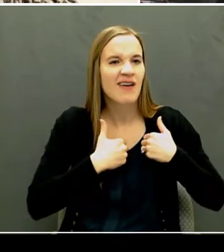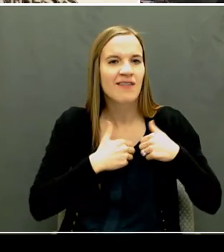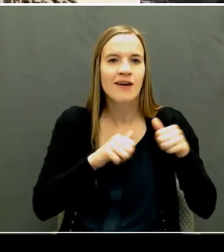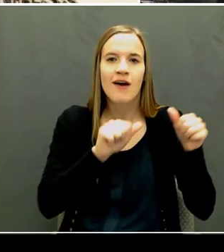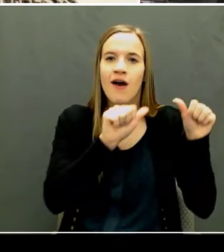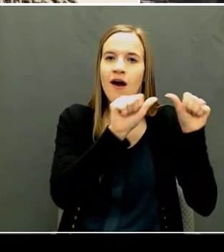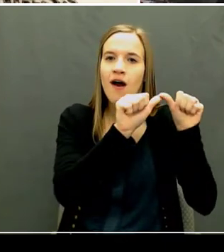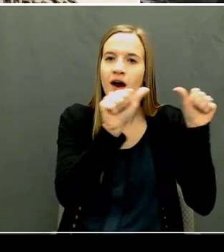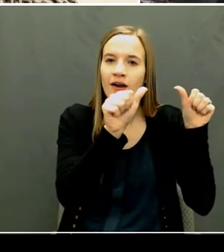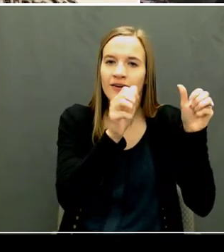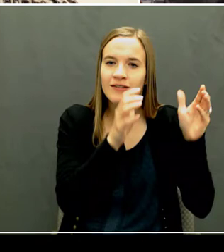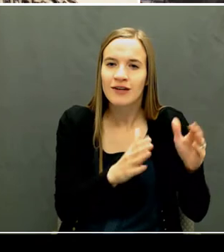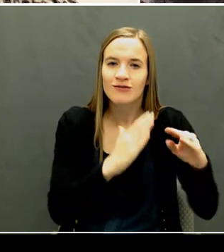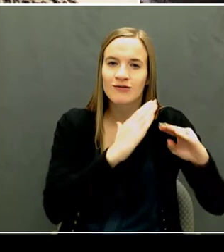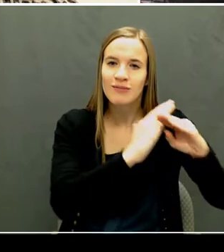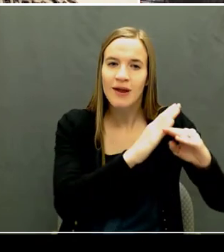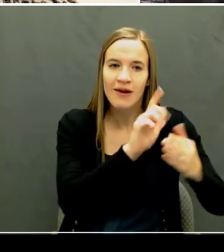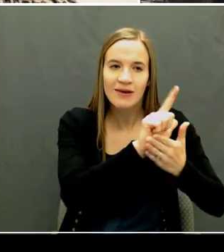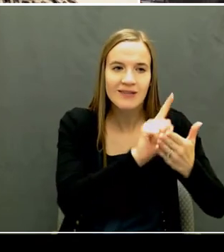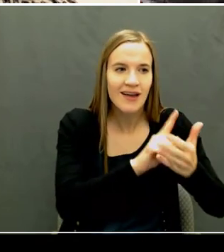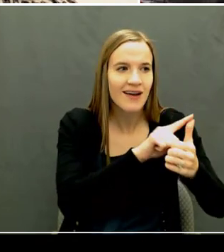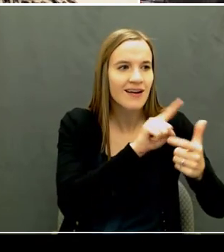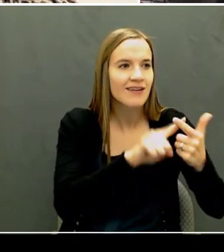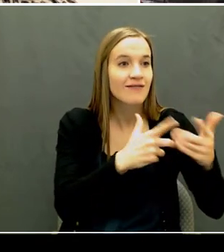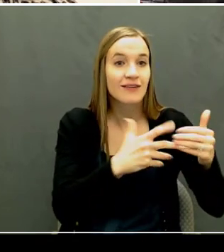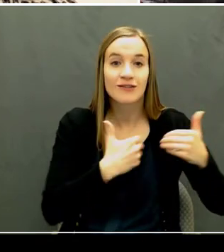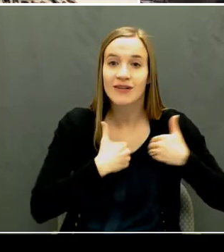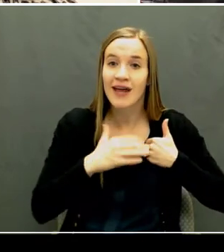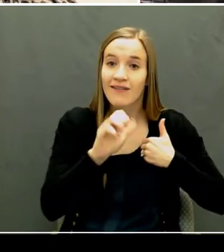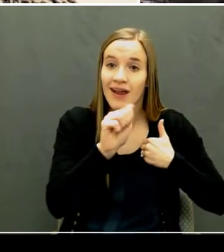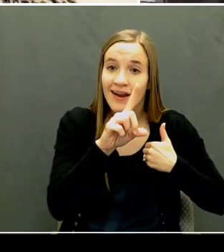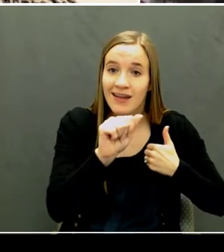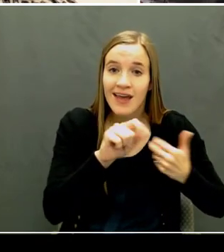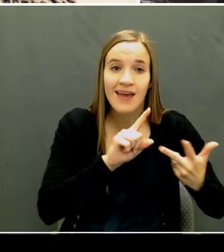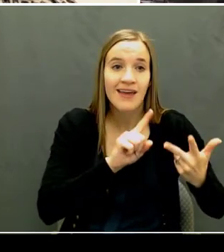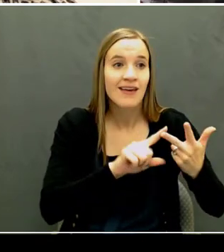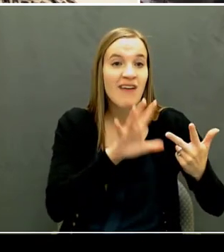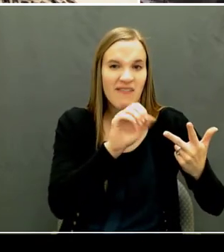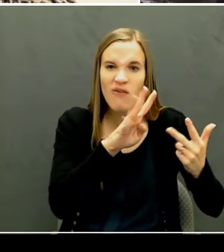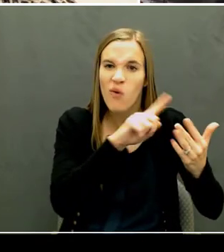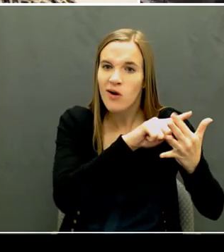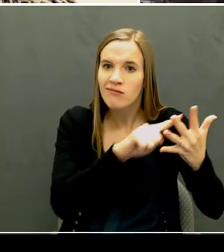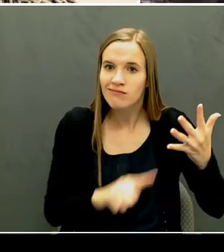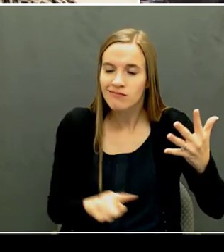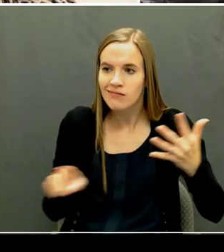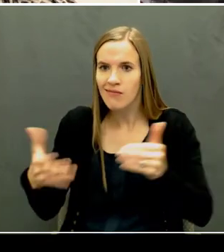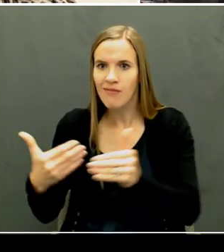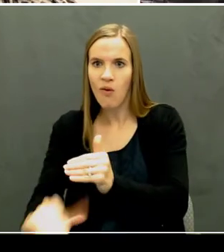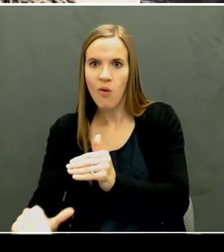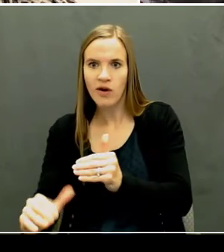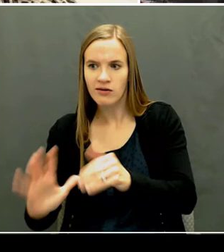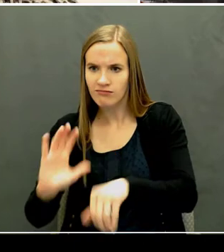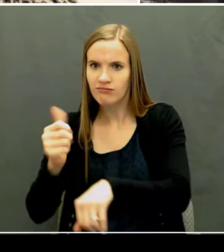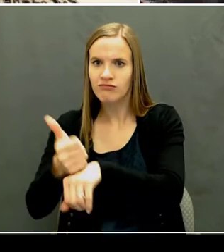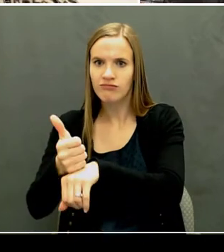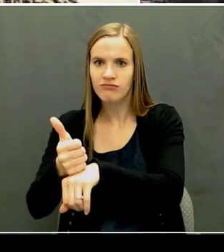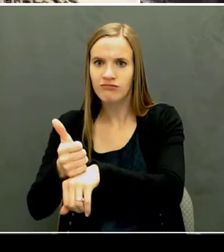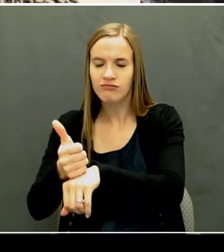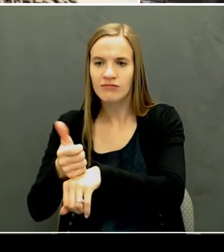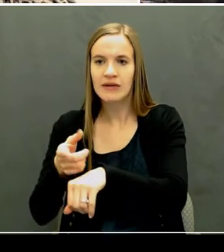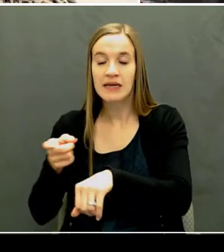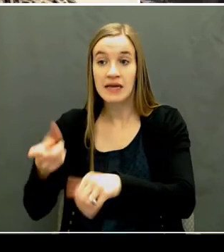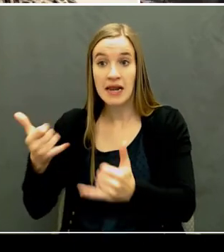things were in place. And so, as they come into, as they get older and begin to become part of the